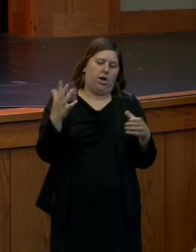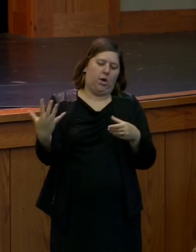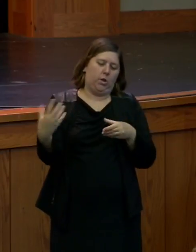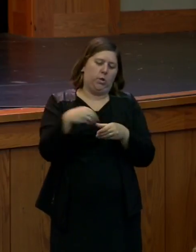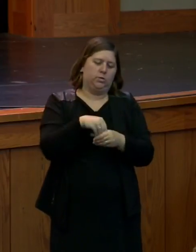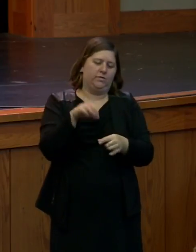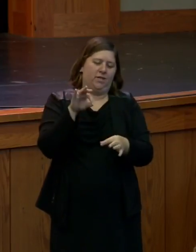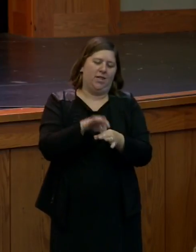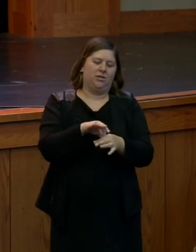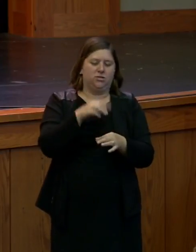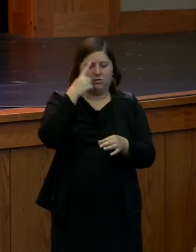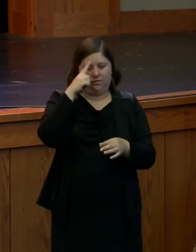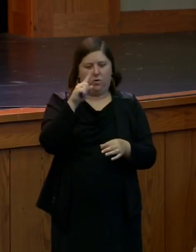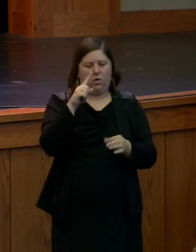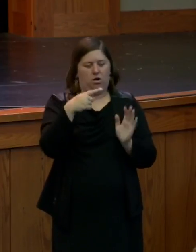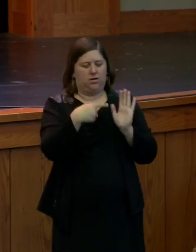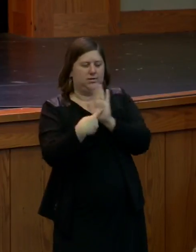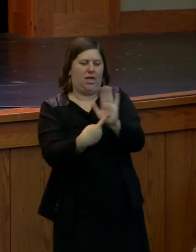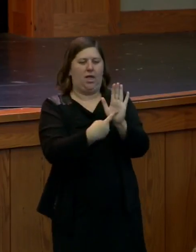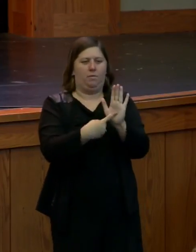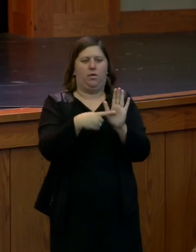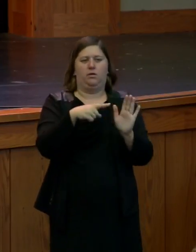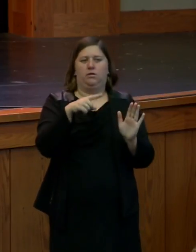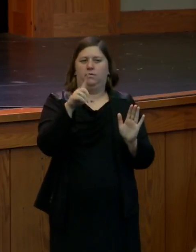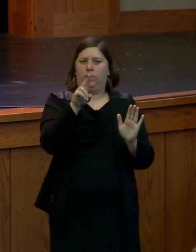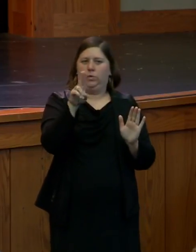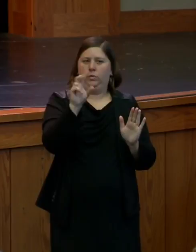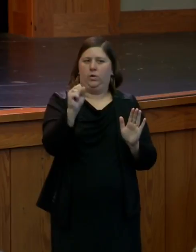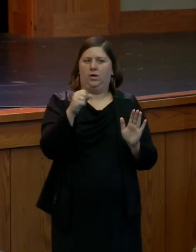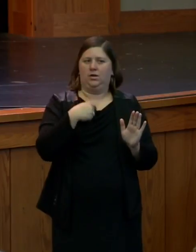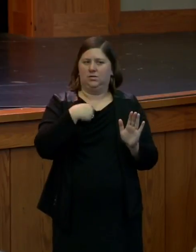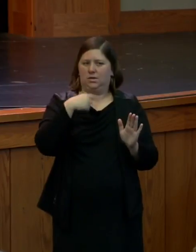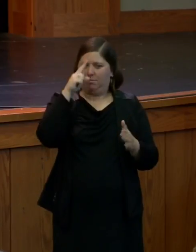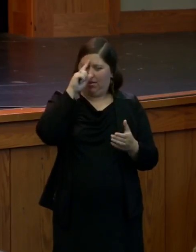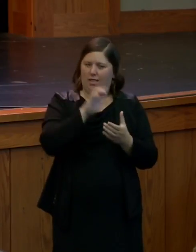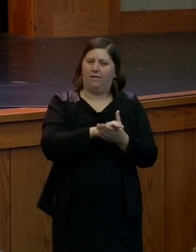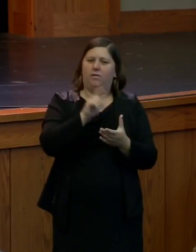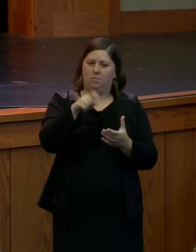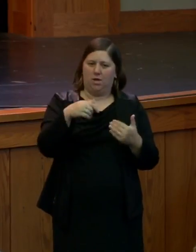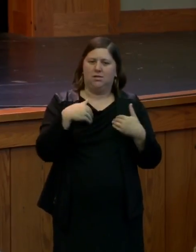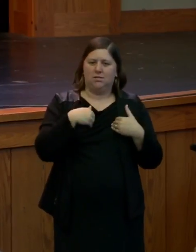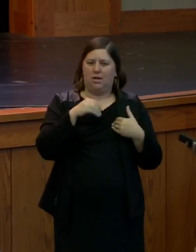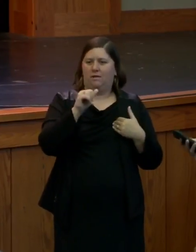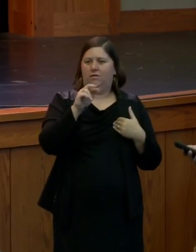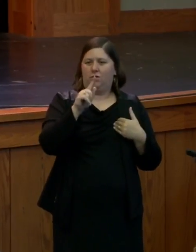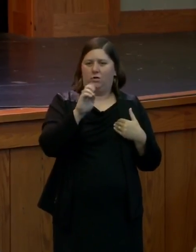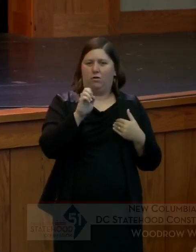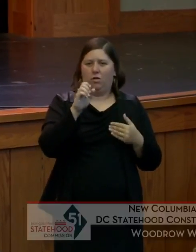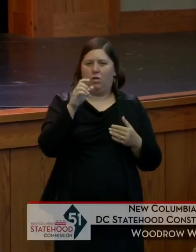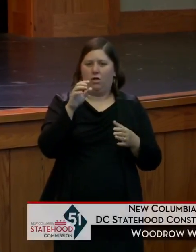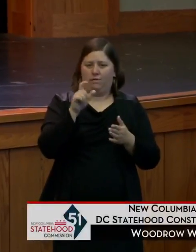TO SET AN EXAMPLE FOR OTHER STATES. I BELIEVE THERE MUST BE AN ARTICLE ON VOTING YET AGAIN AND I HOPE YOU DO, TOO. THANK YOU FOR YOUR TIME.